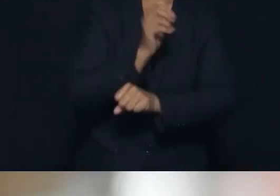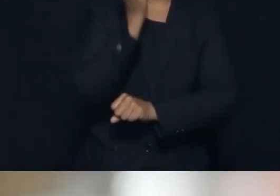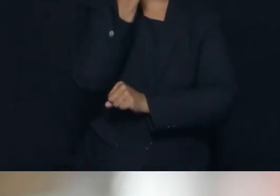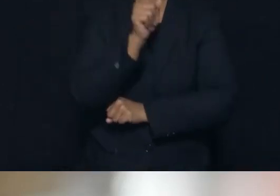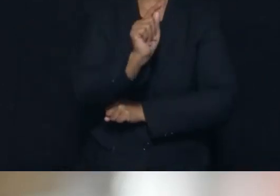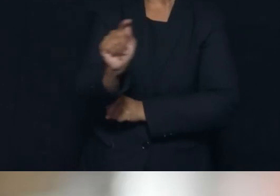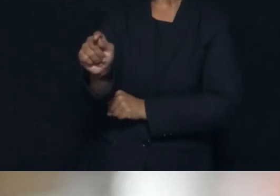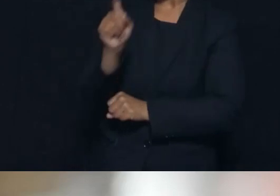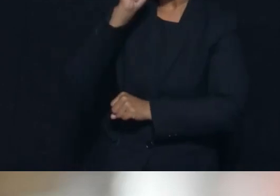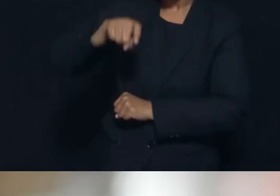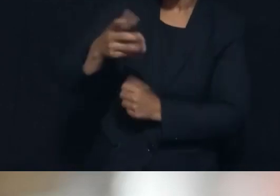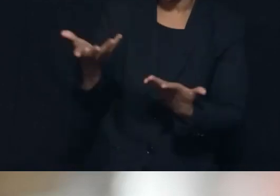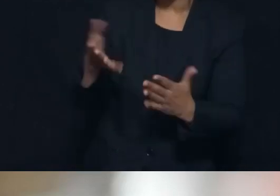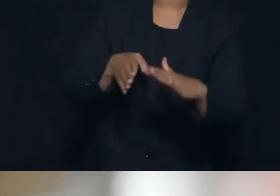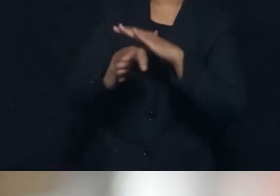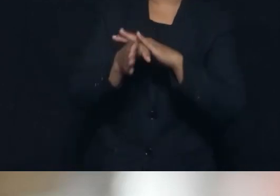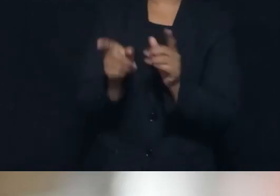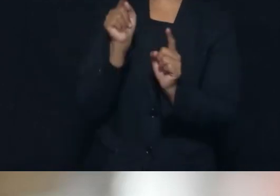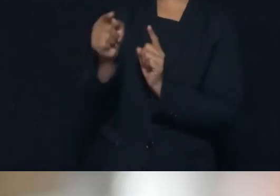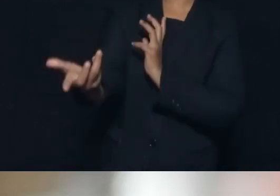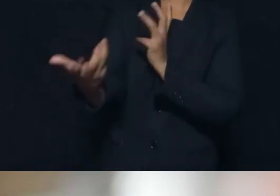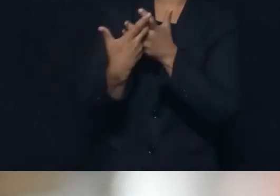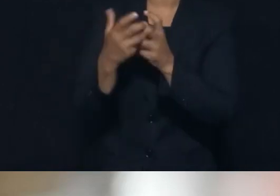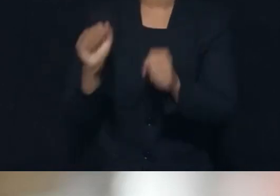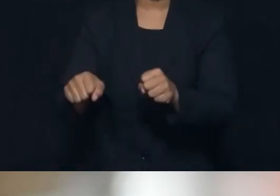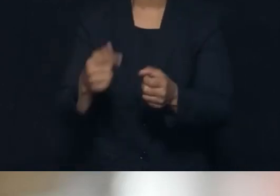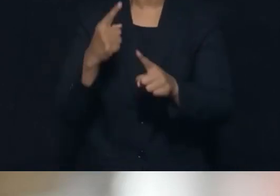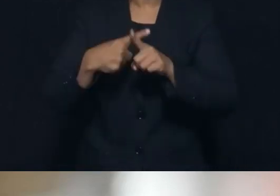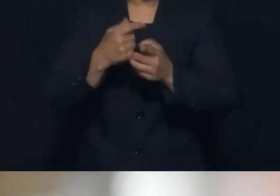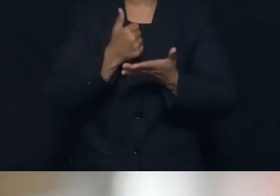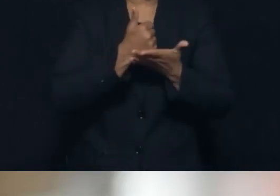Well, our organisation do have a dialogue with the local authority in the municipality.